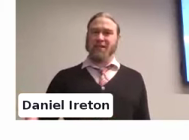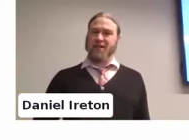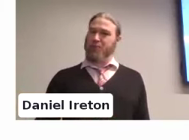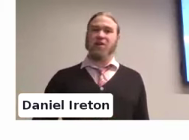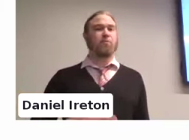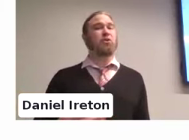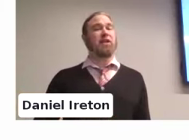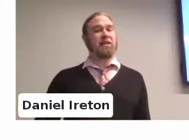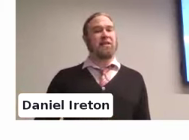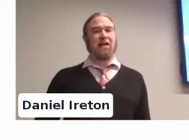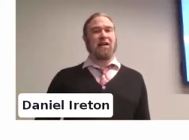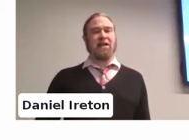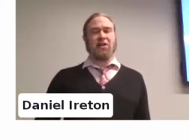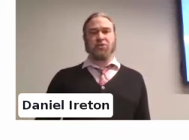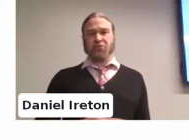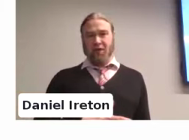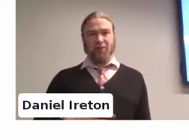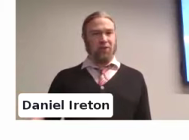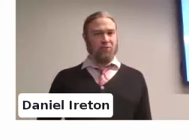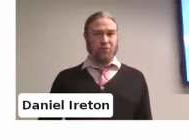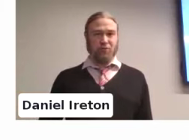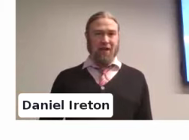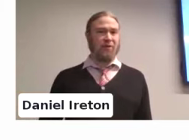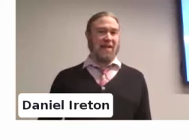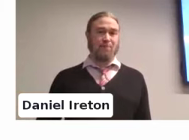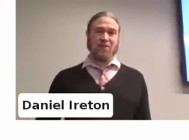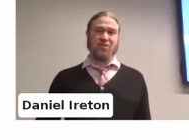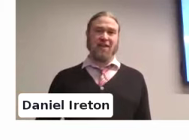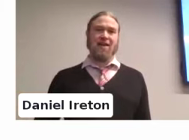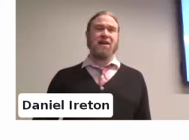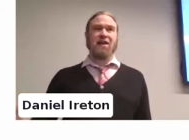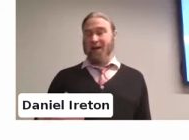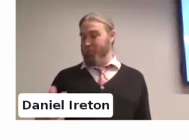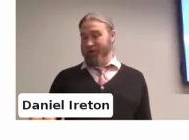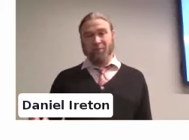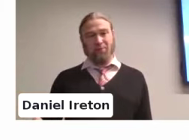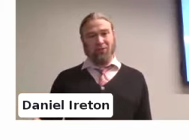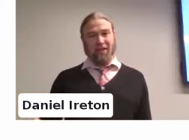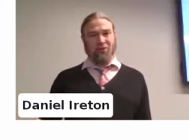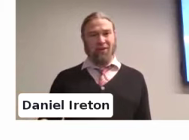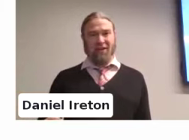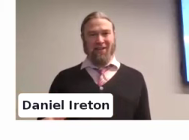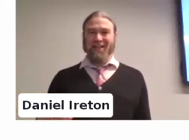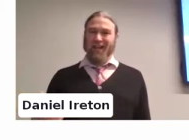It's going to bring up issues that they never received of before when it comes to how they play and just, in terms of product design in general how often people are excluded.